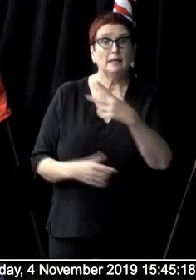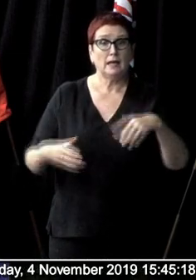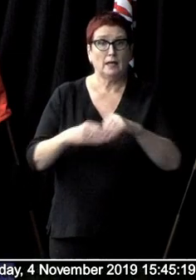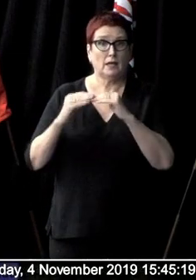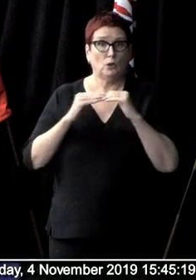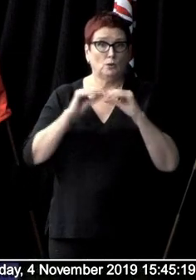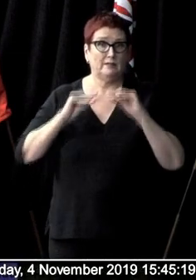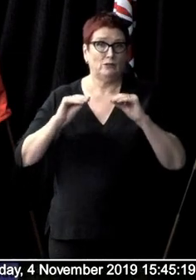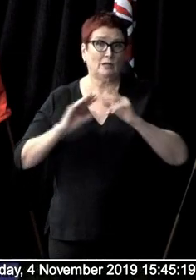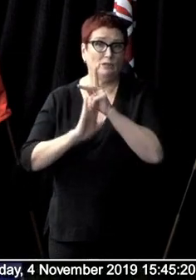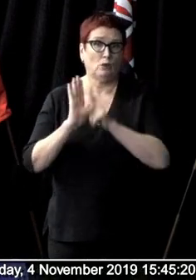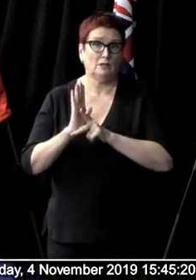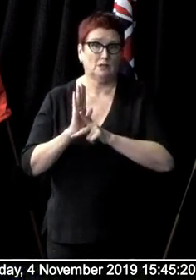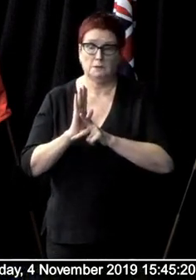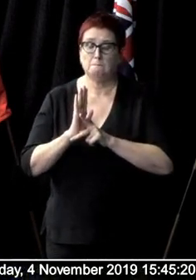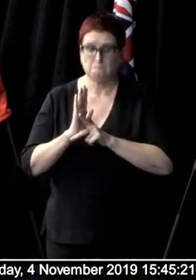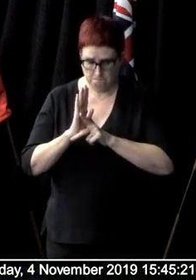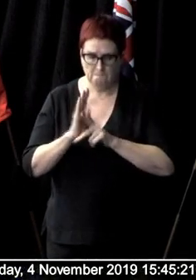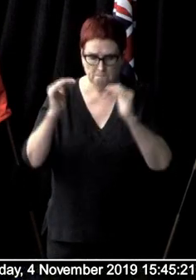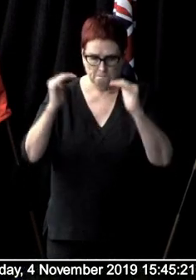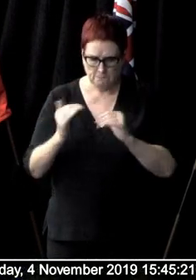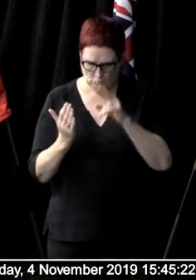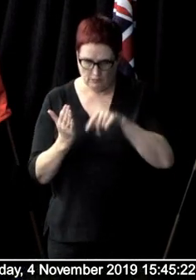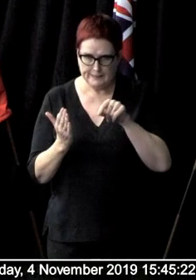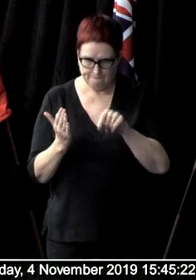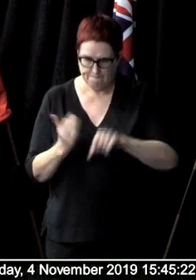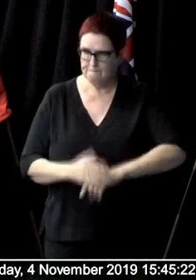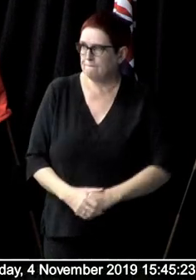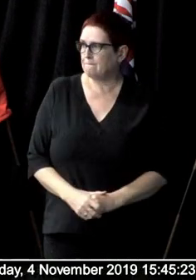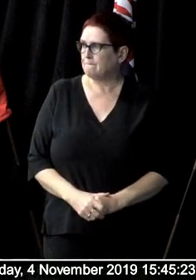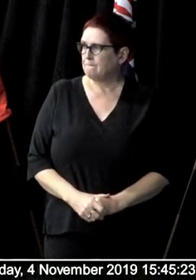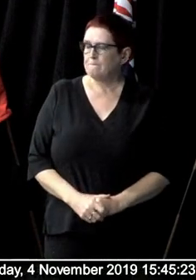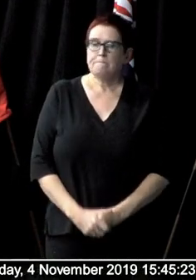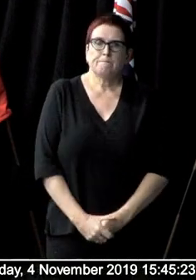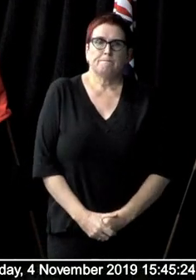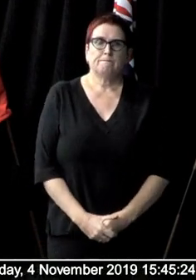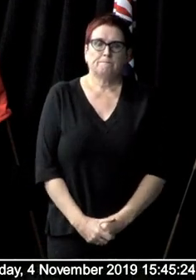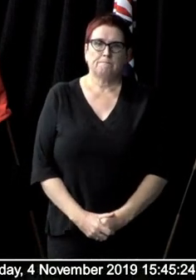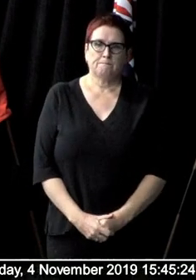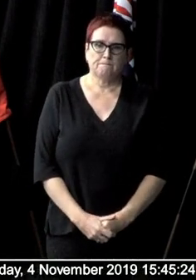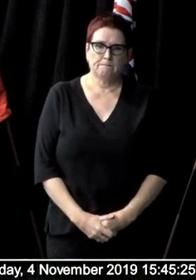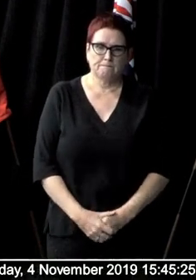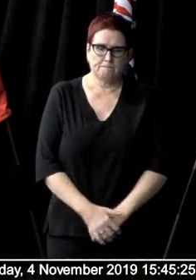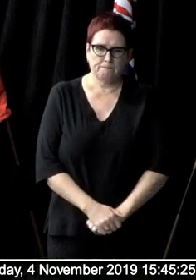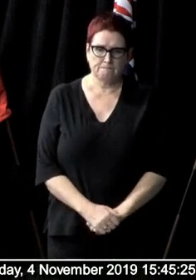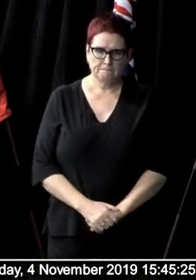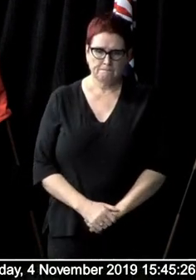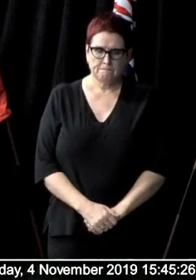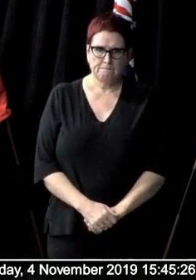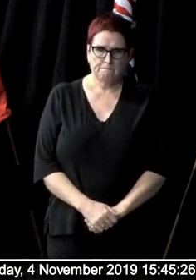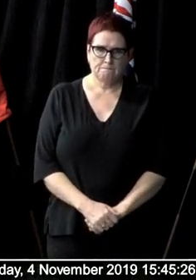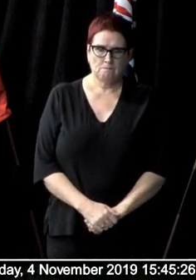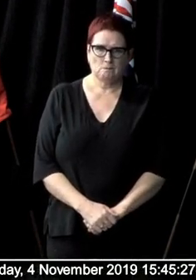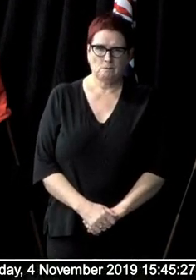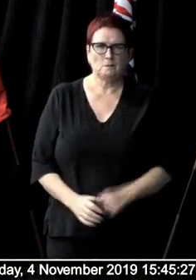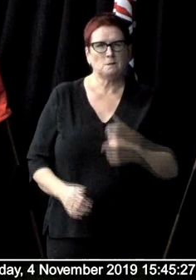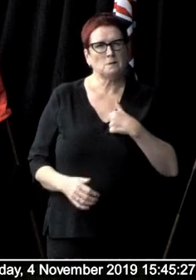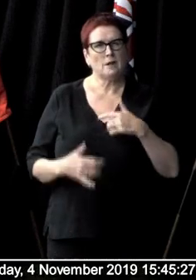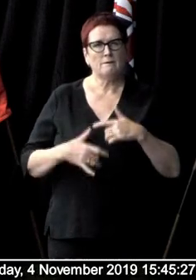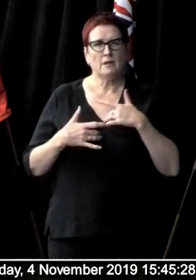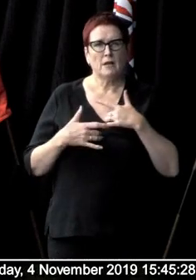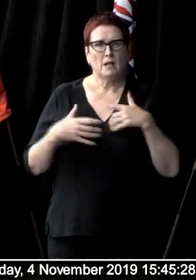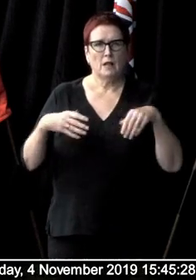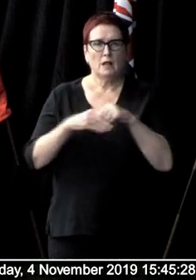So I – I guess I feel that the Inclusive Education Policy is something to